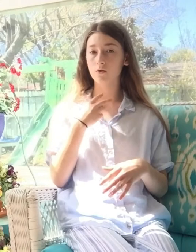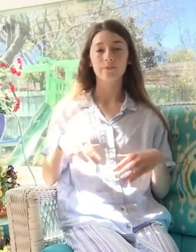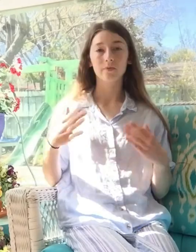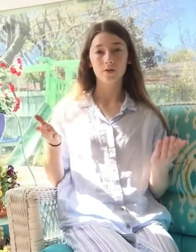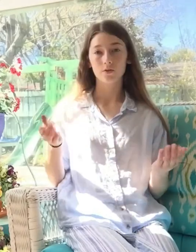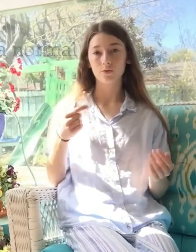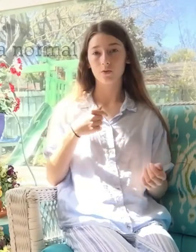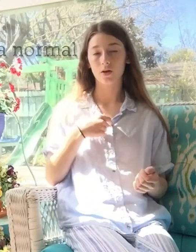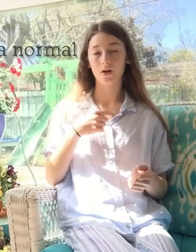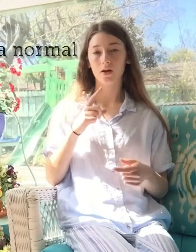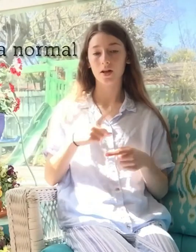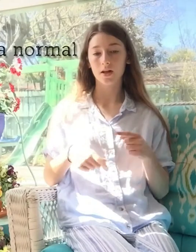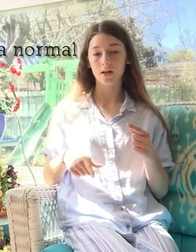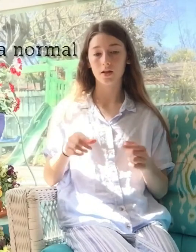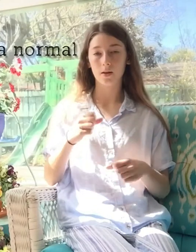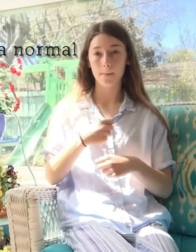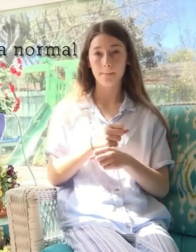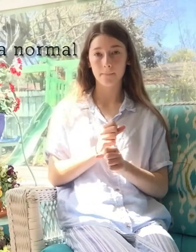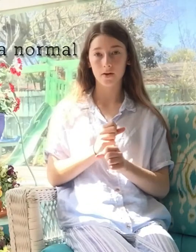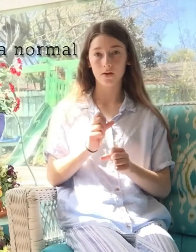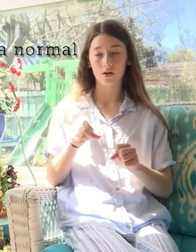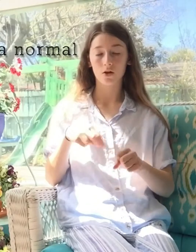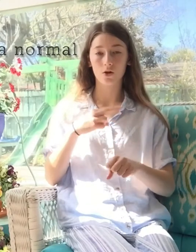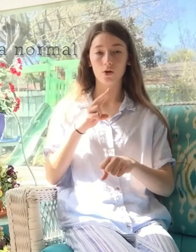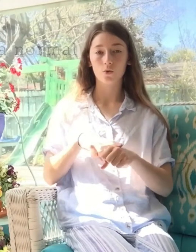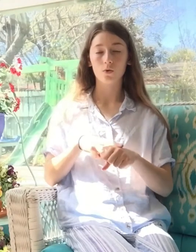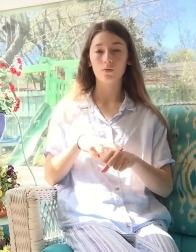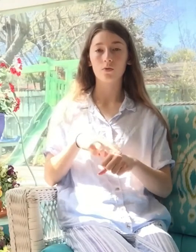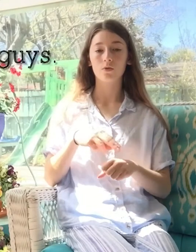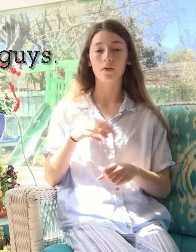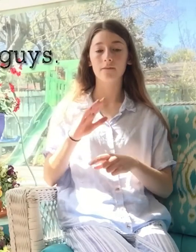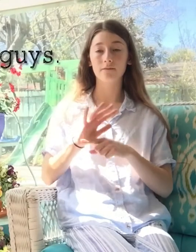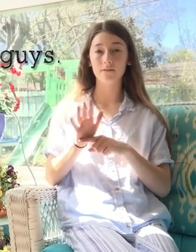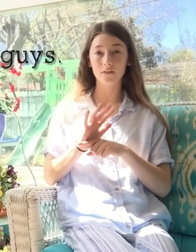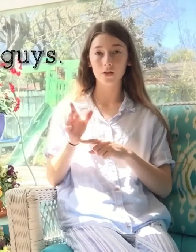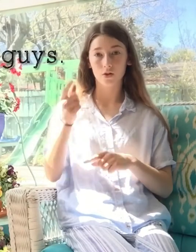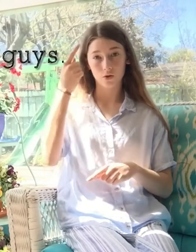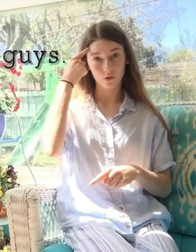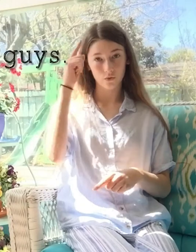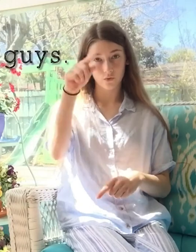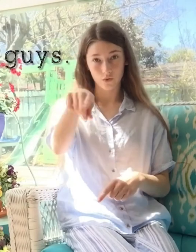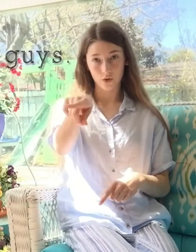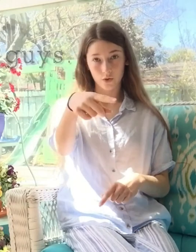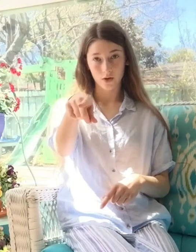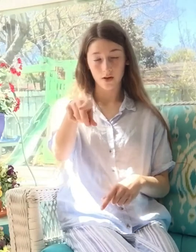So I couldn't make a normal video for you guys.